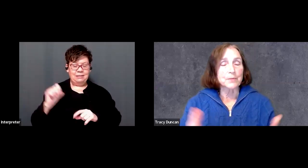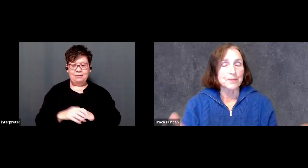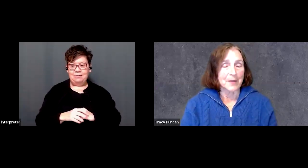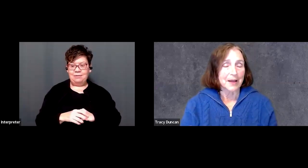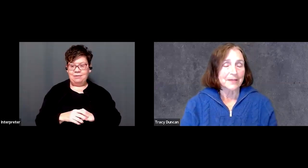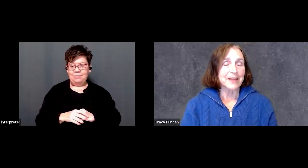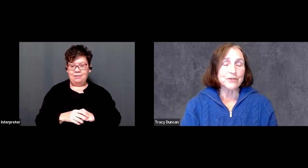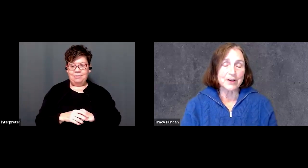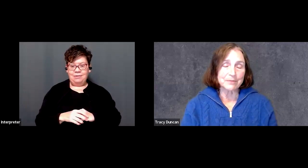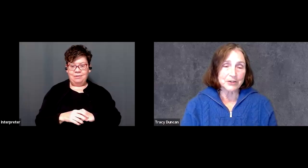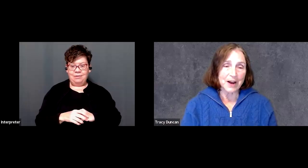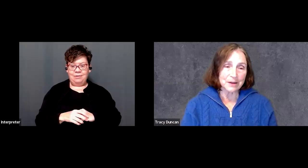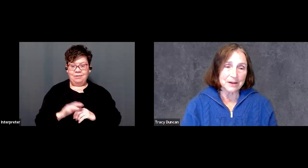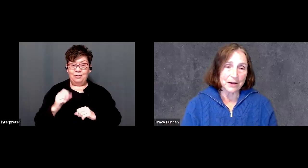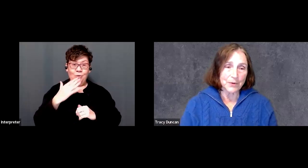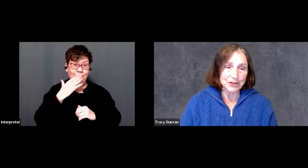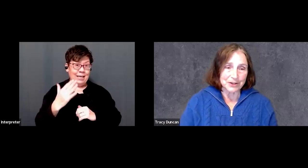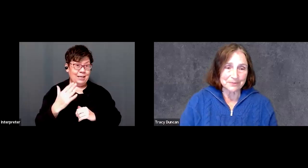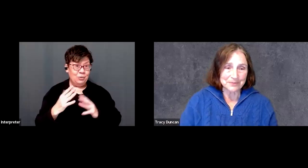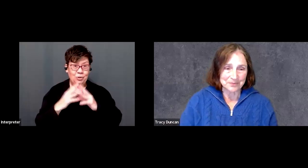So thank you very much for asking that question.